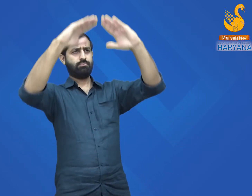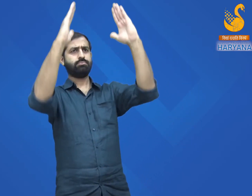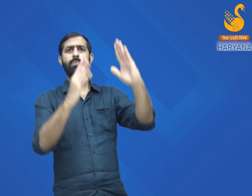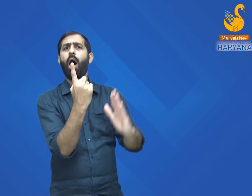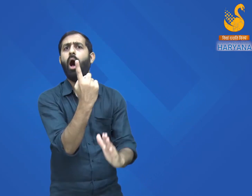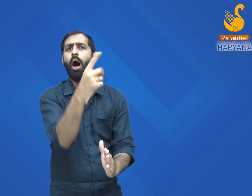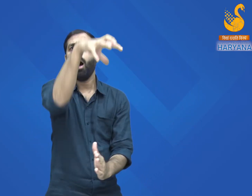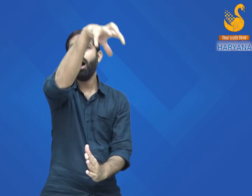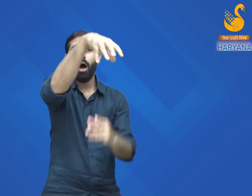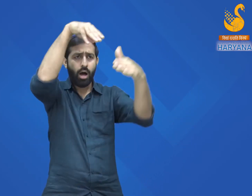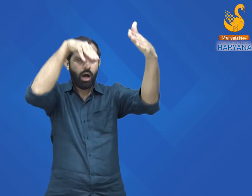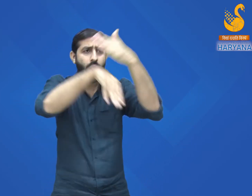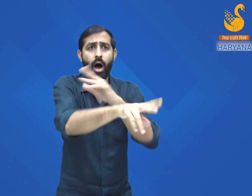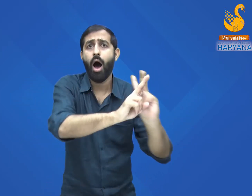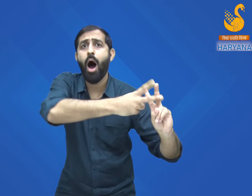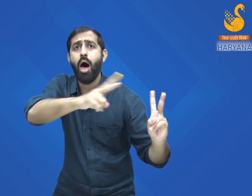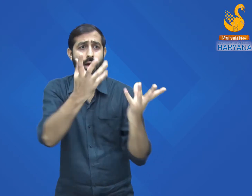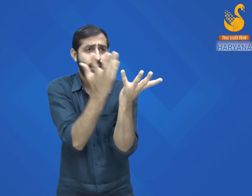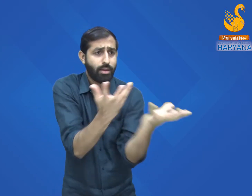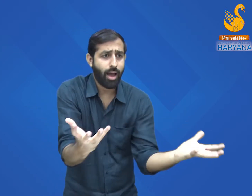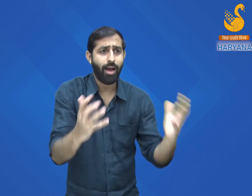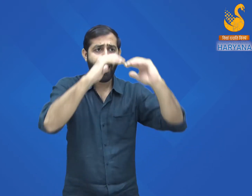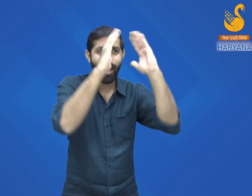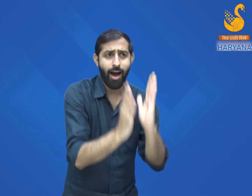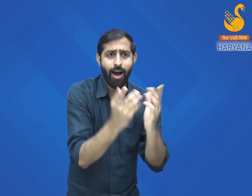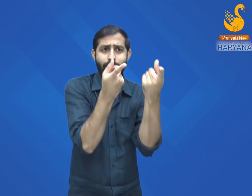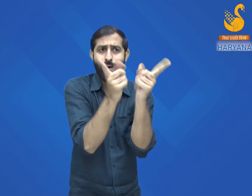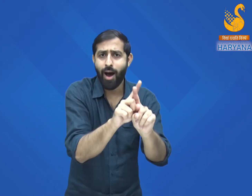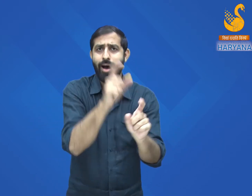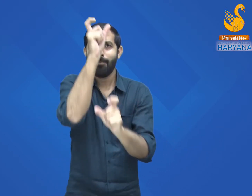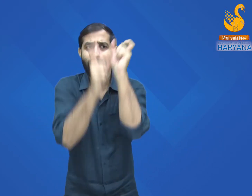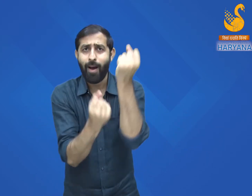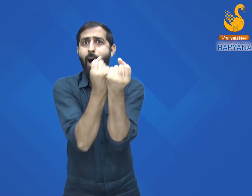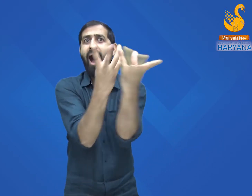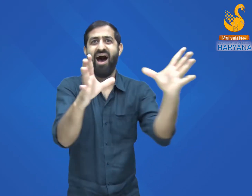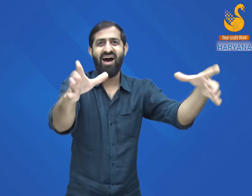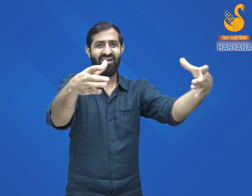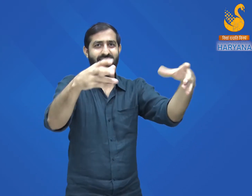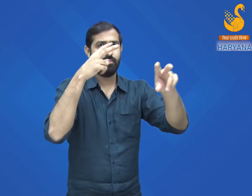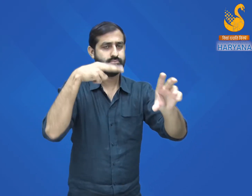From outside we will see that the house is one dwelling with people living in different rooms.